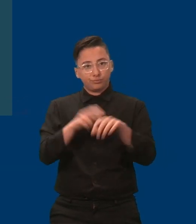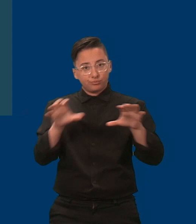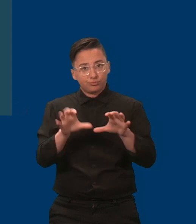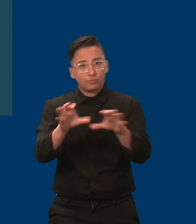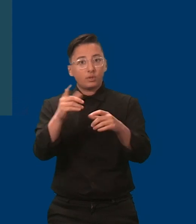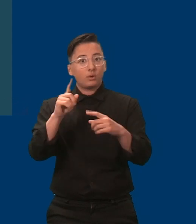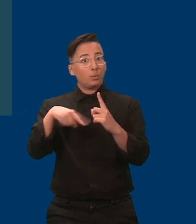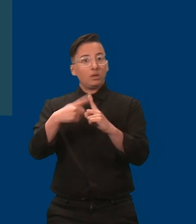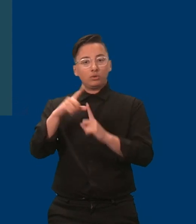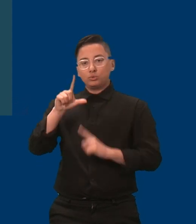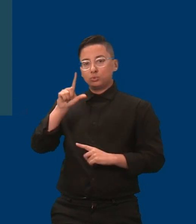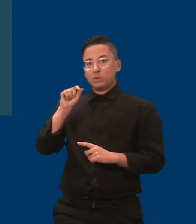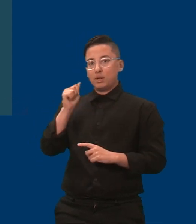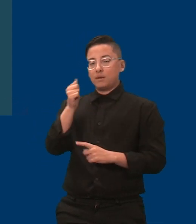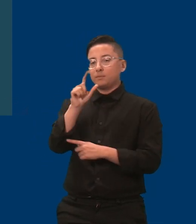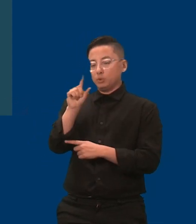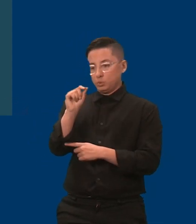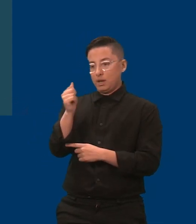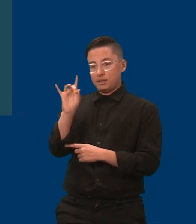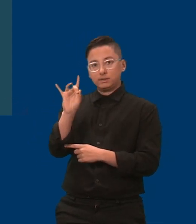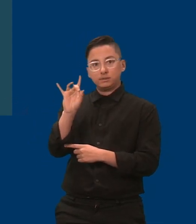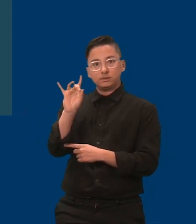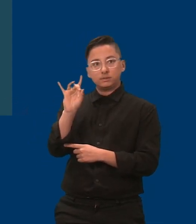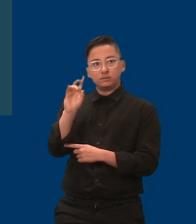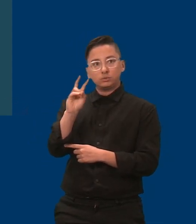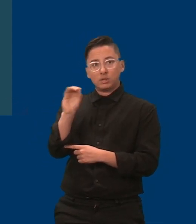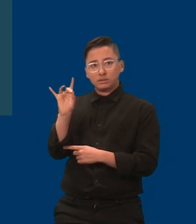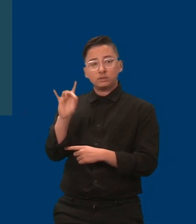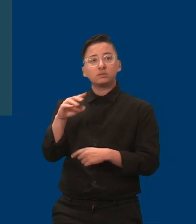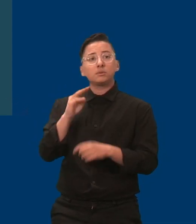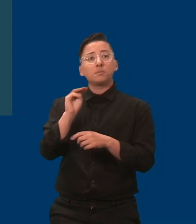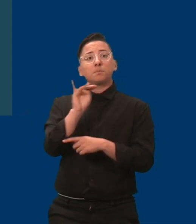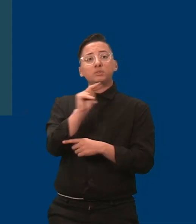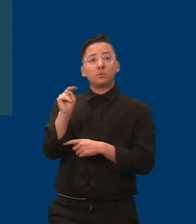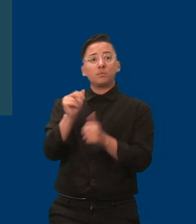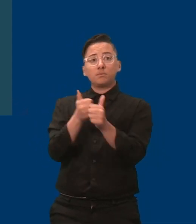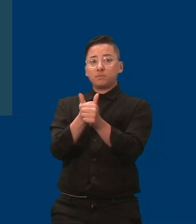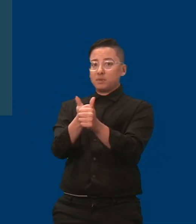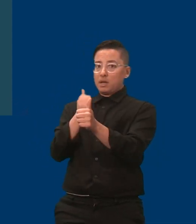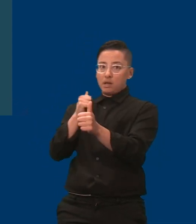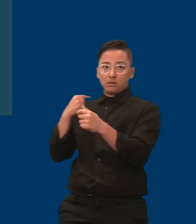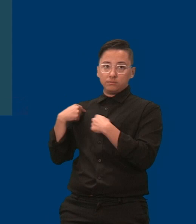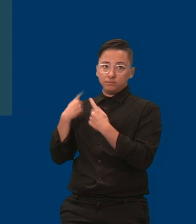Minnesota is lagging behind. Currently, there are four Minnesota college options